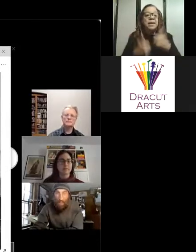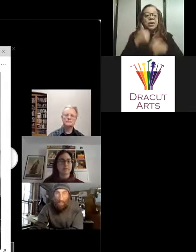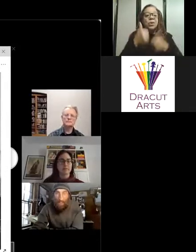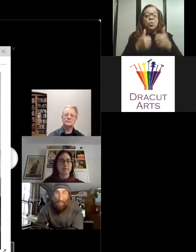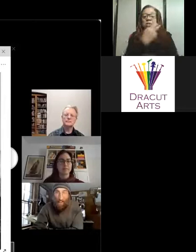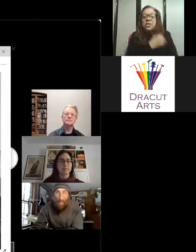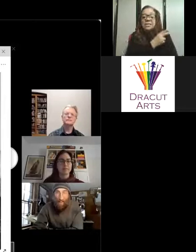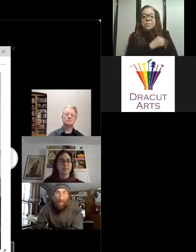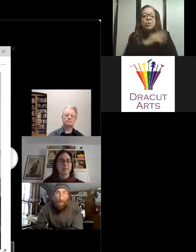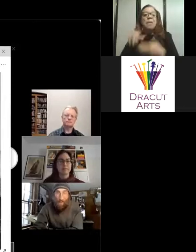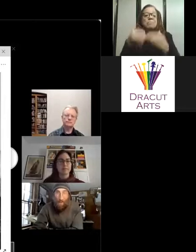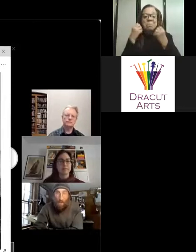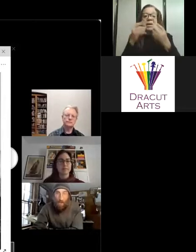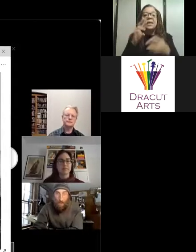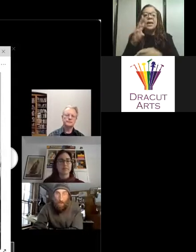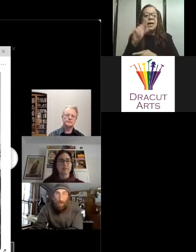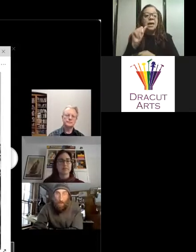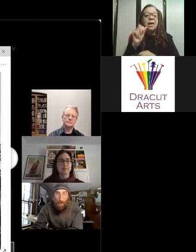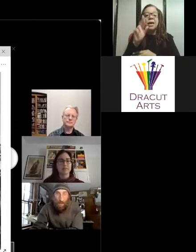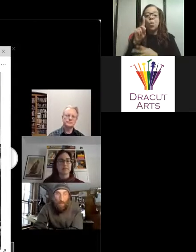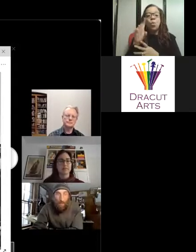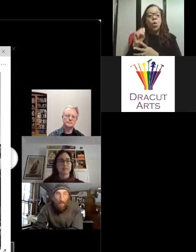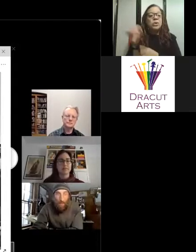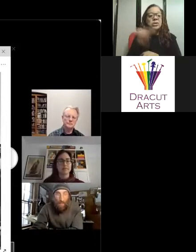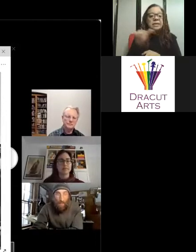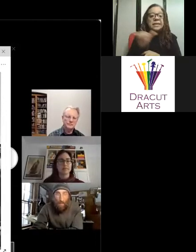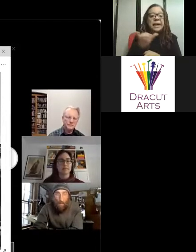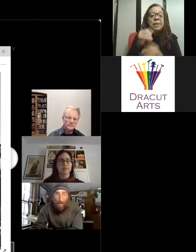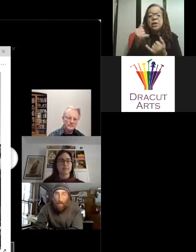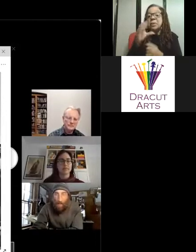this. It could have been Armory Square, it could have been Carver. The thing that